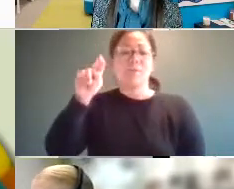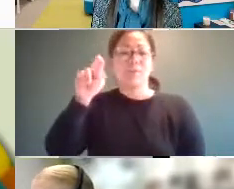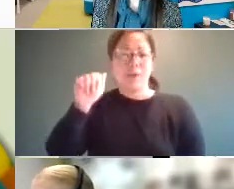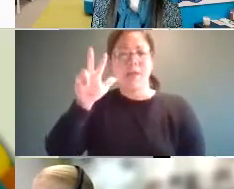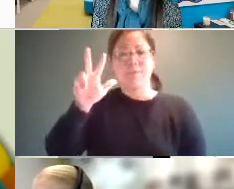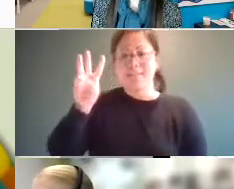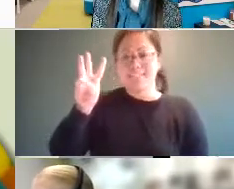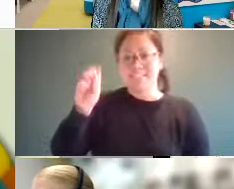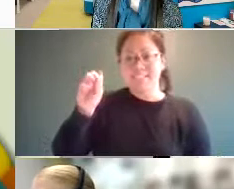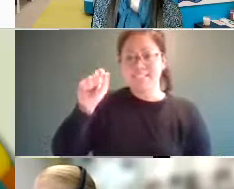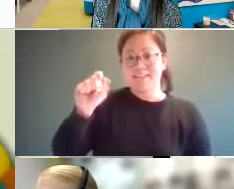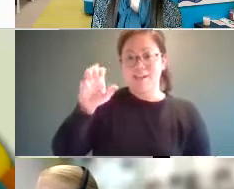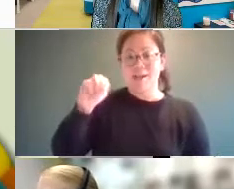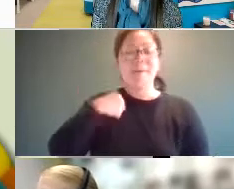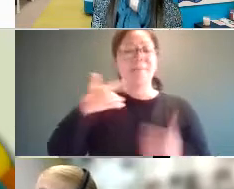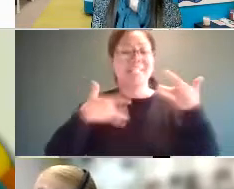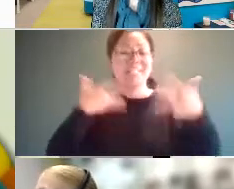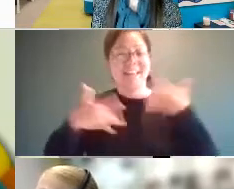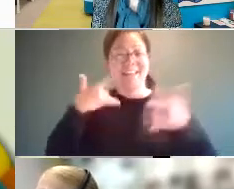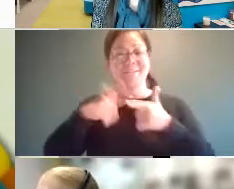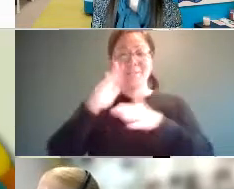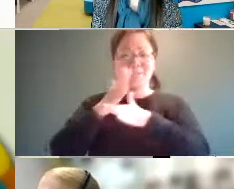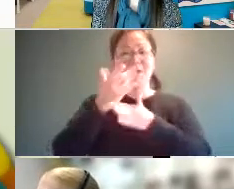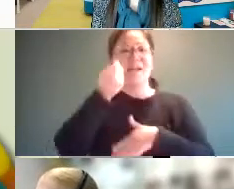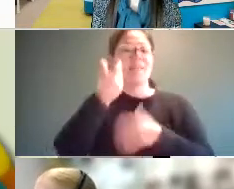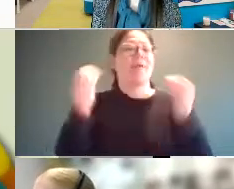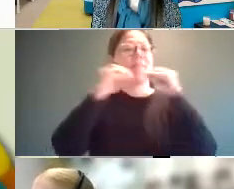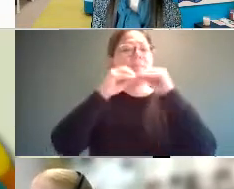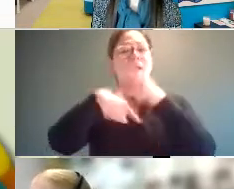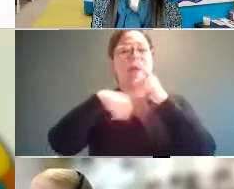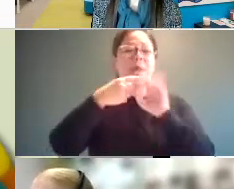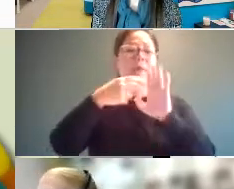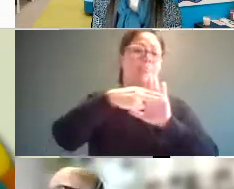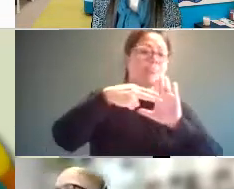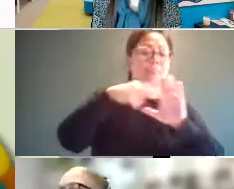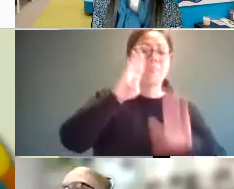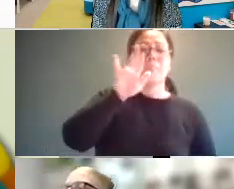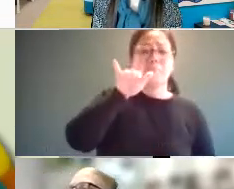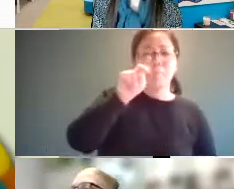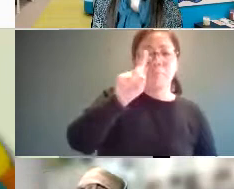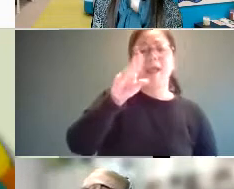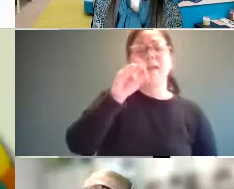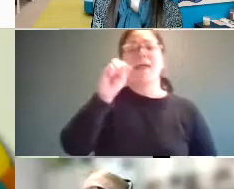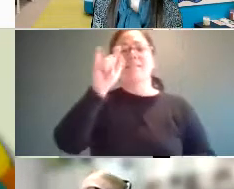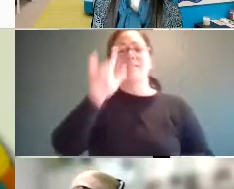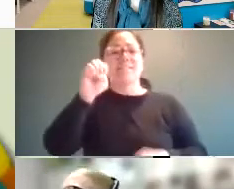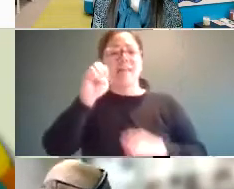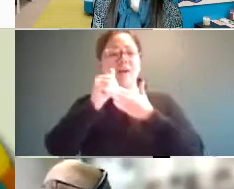And I'm so excited to share a little bit more about branding and brand style guides to ensure consistency with translation.